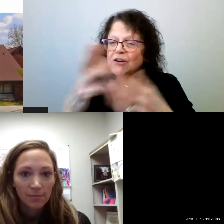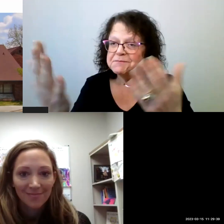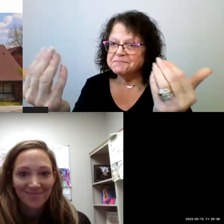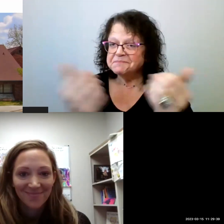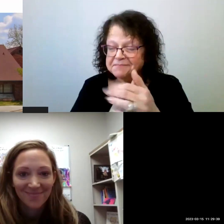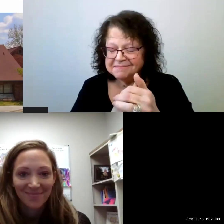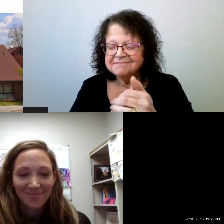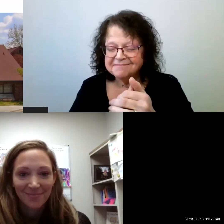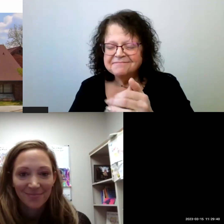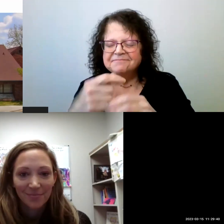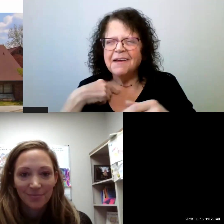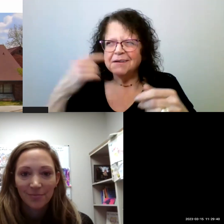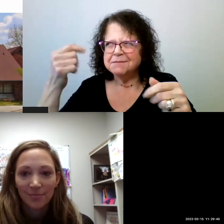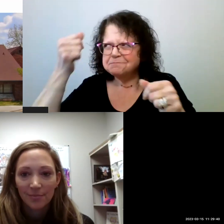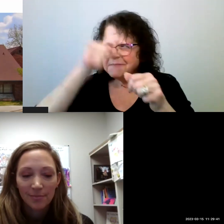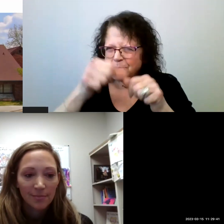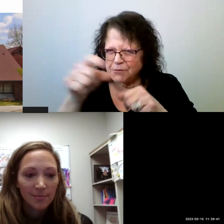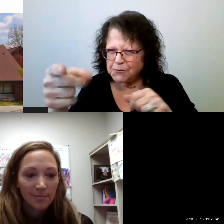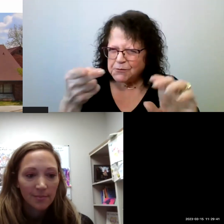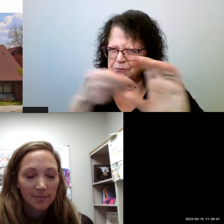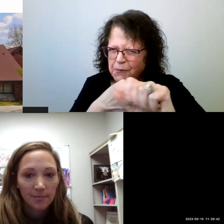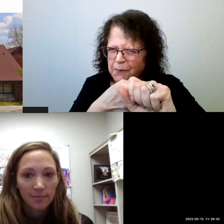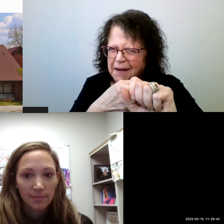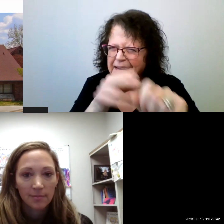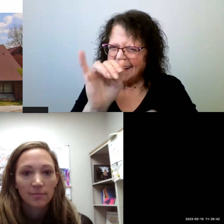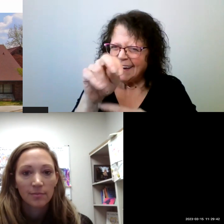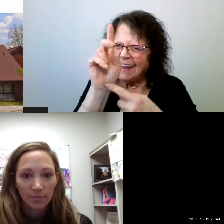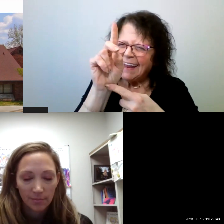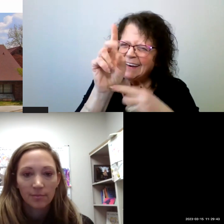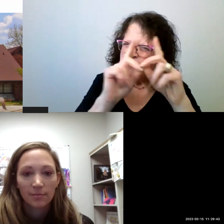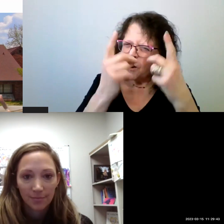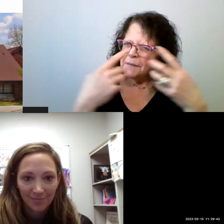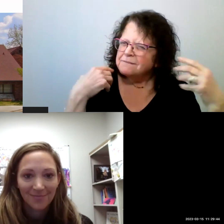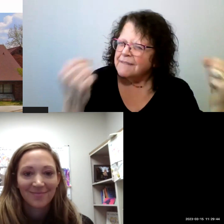remembering -- I think you joined the Indiana department of health right when this pandemic